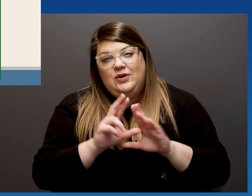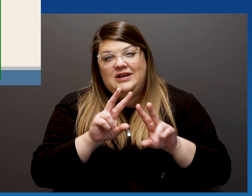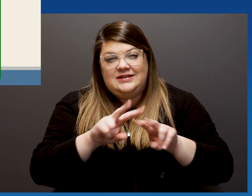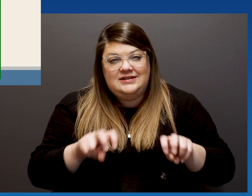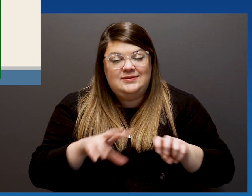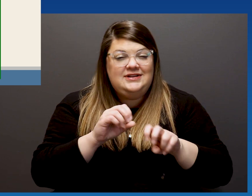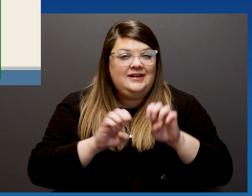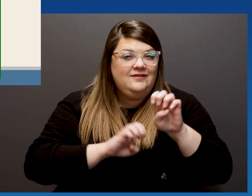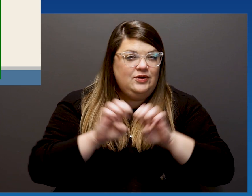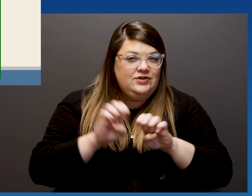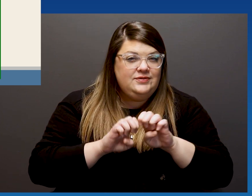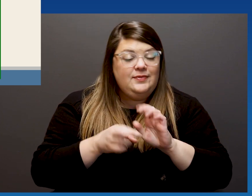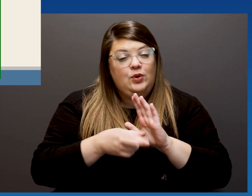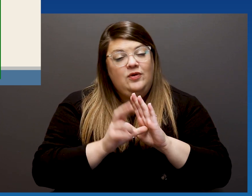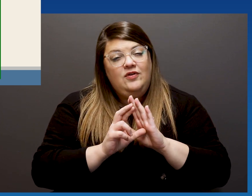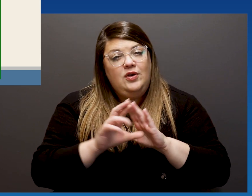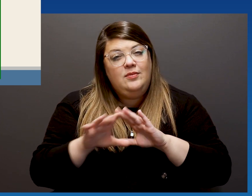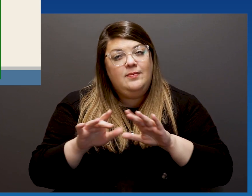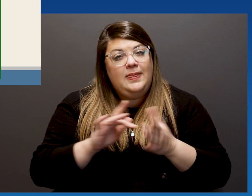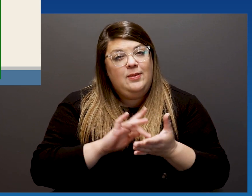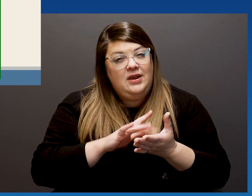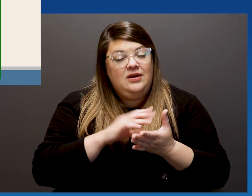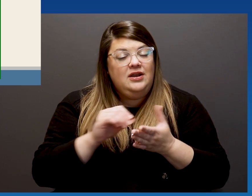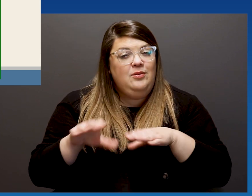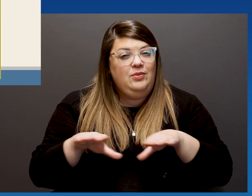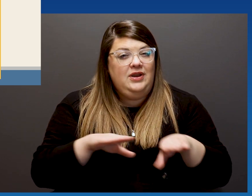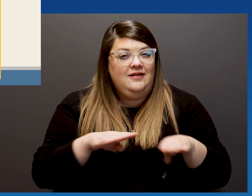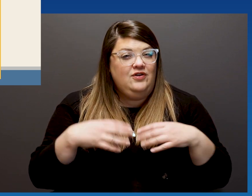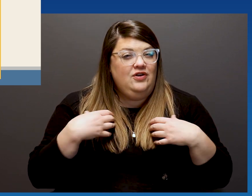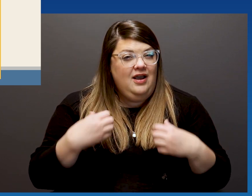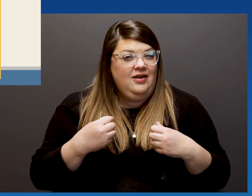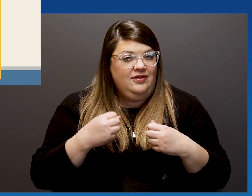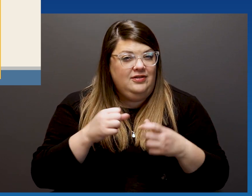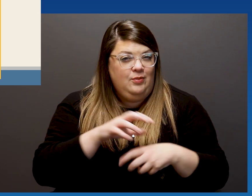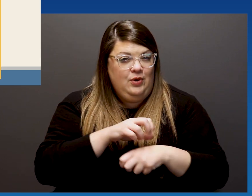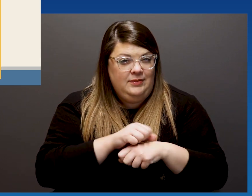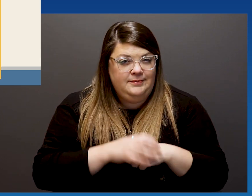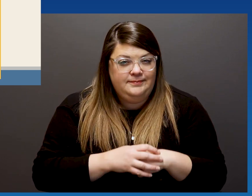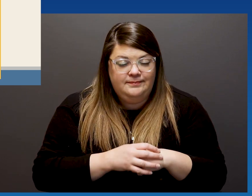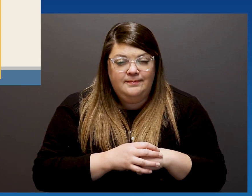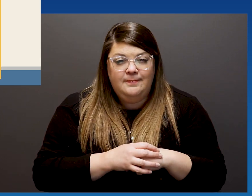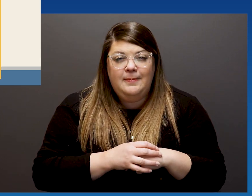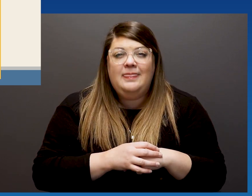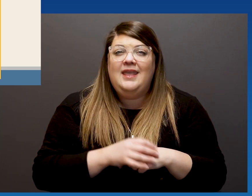reviewing medical and behavioral health appointments, identifying natural supports,